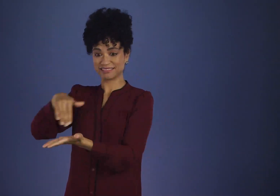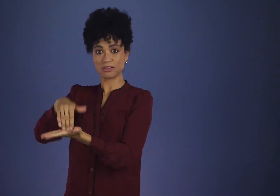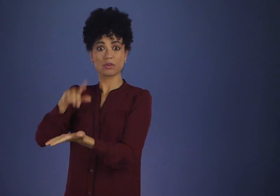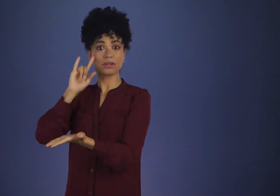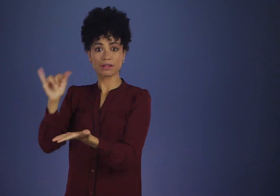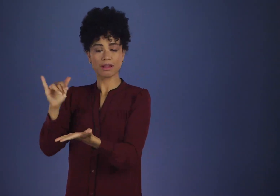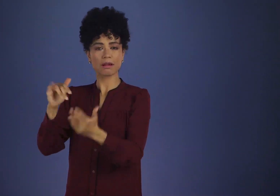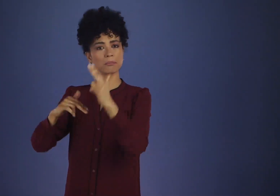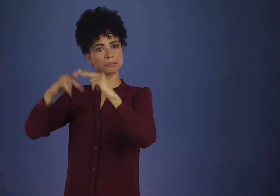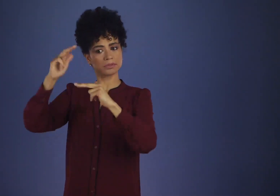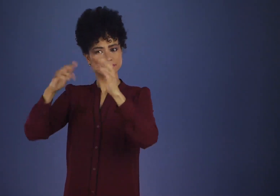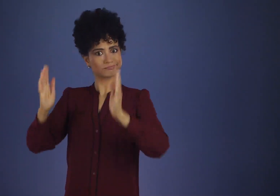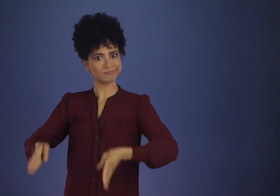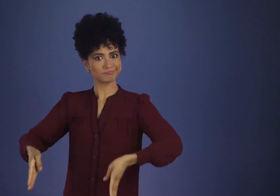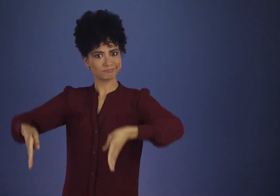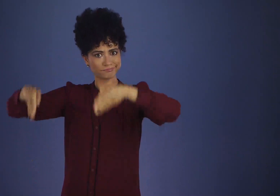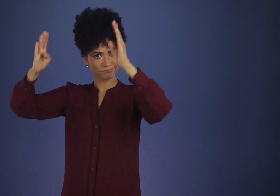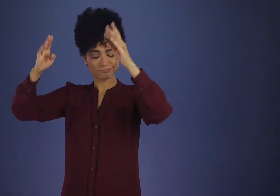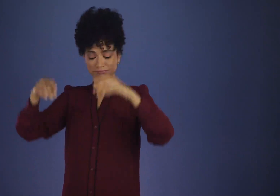Beginning on the ground floor there would be a club;